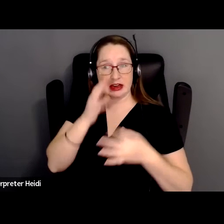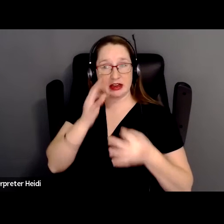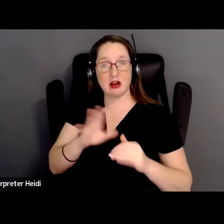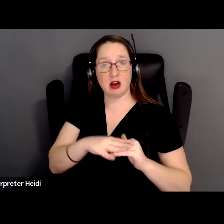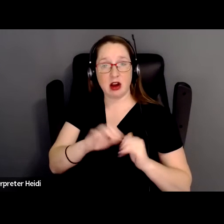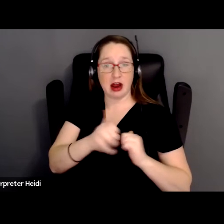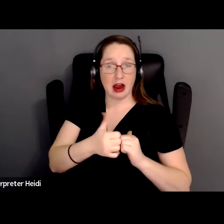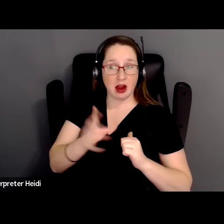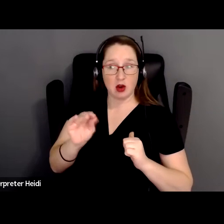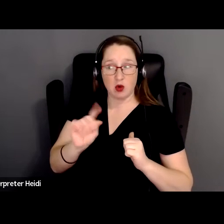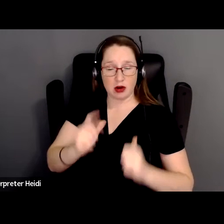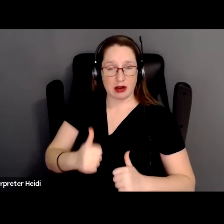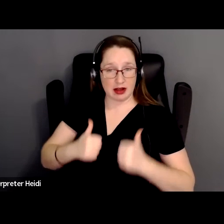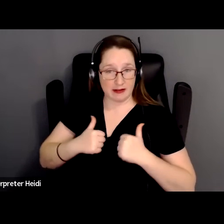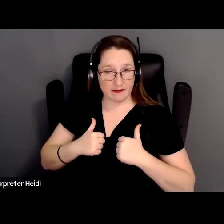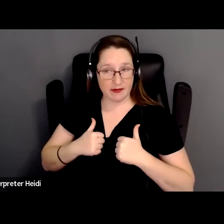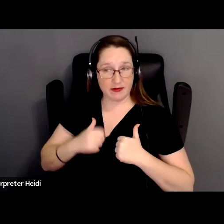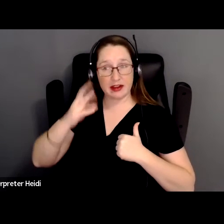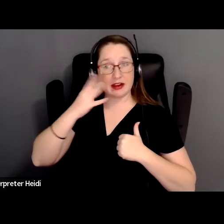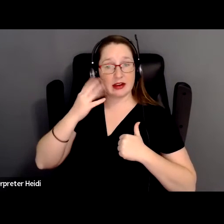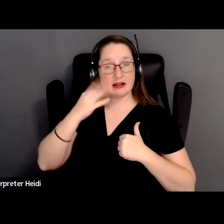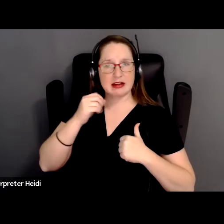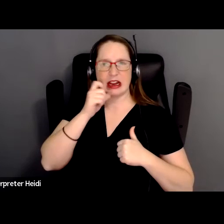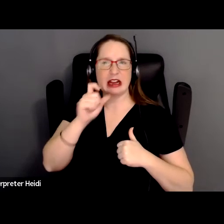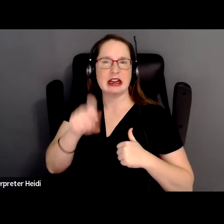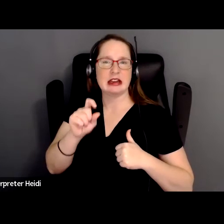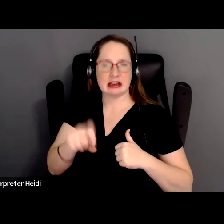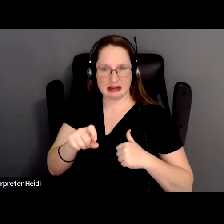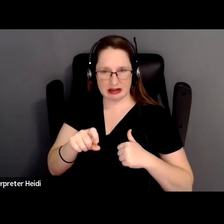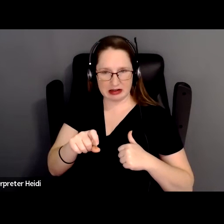where they wanted to live and experienced unnecessary segregation and group homes.